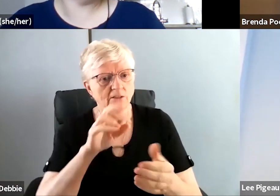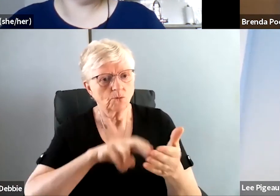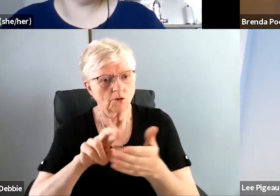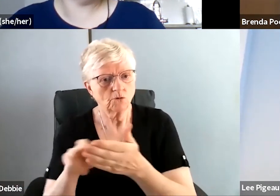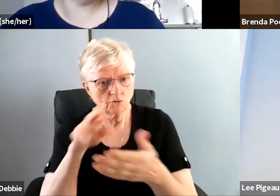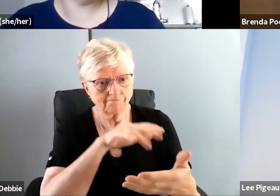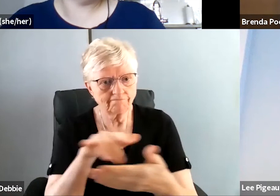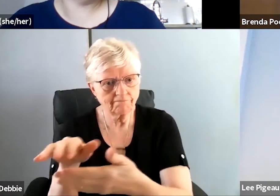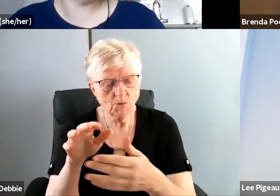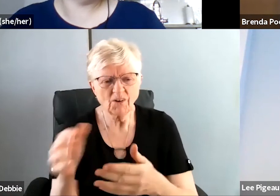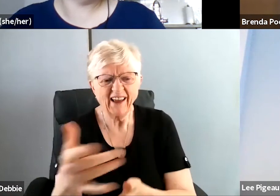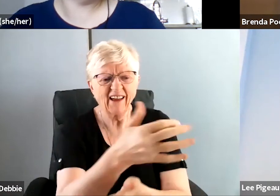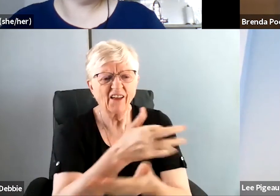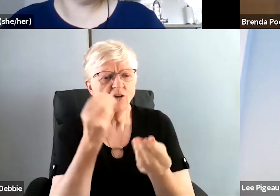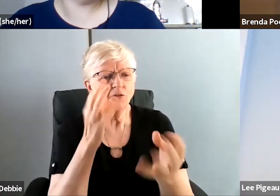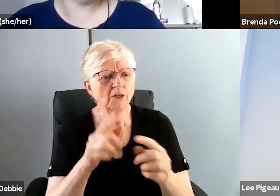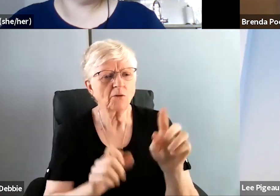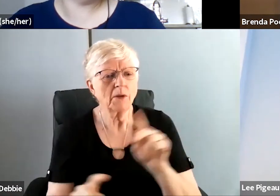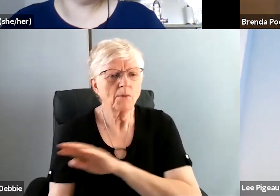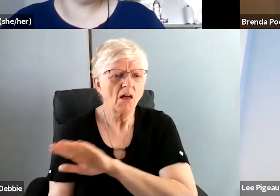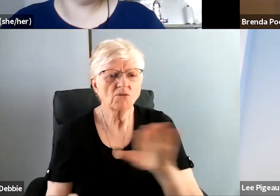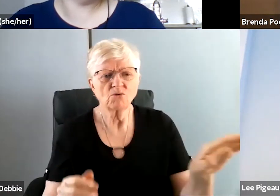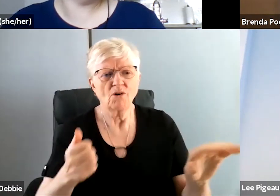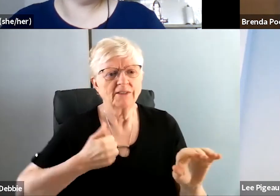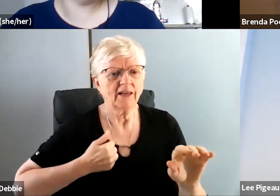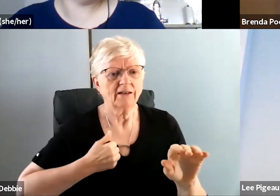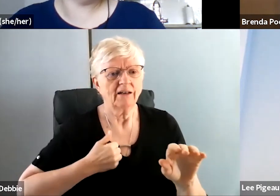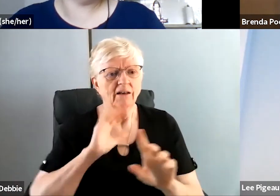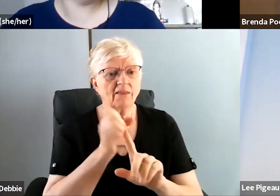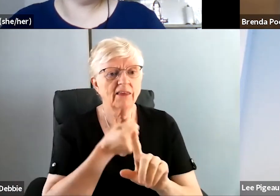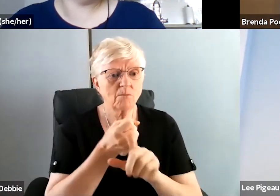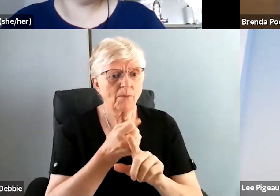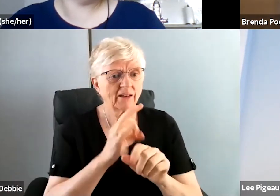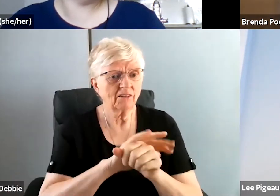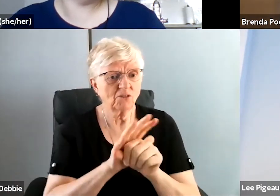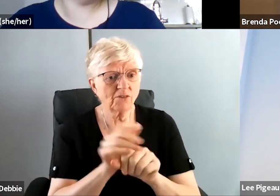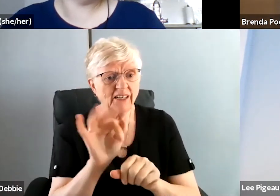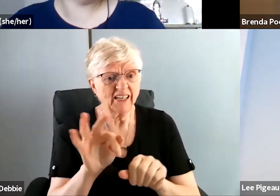AND THANK YOU, DR. POON AND DR. DR. JENSTAD. THIS PARTNERSHIP WITH WAVEFRONT CENTRE AND THE CANADIAN HARD OF HEARING ASSOCIATION TO CONDUCT THIS SURVEY ALLOWED US TO GATHER THIS VALUABLE INFORMATION FROM PEOPLE ACROSS